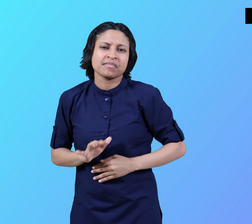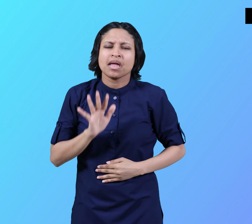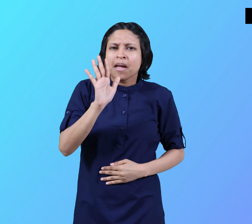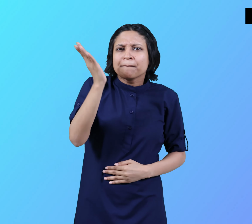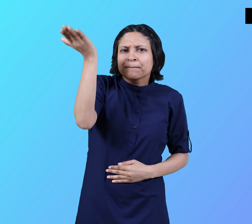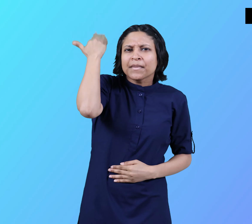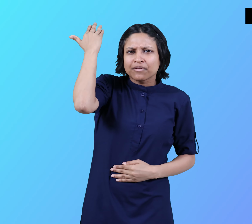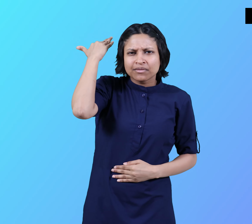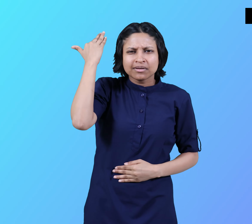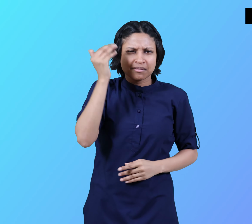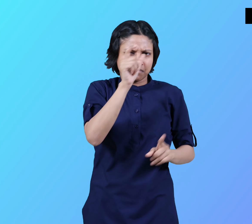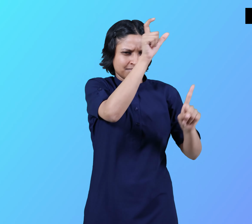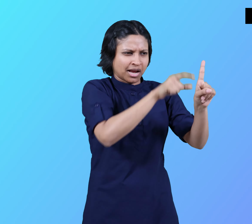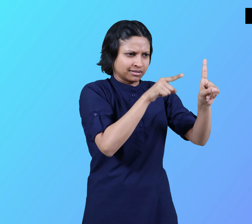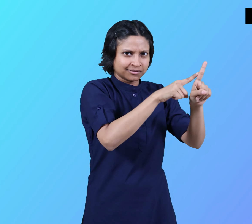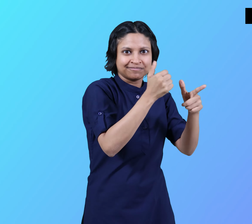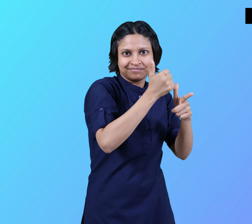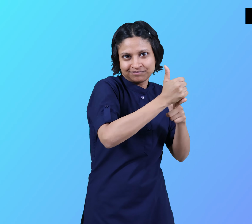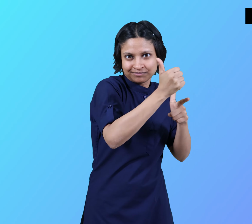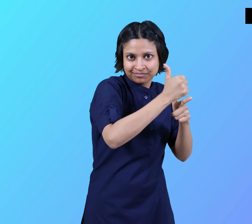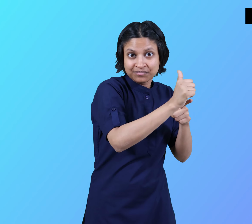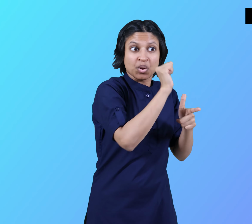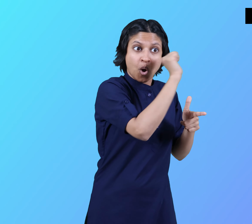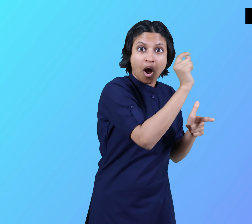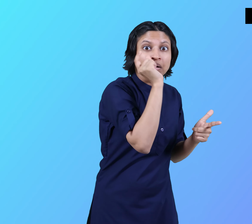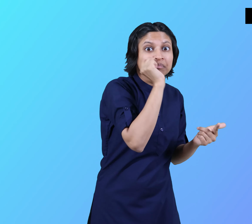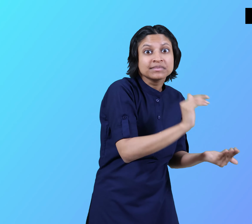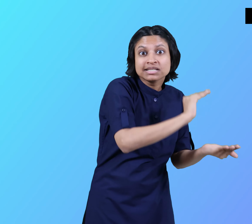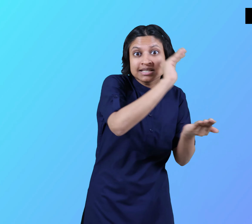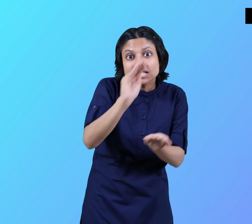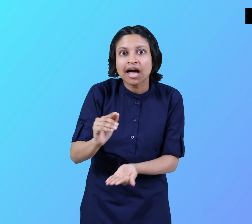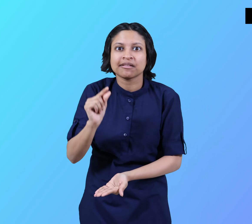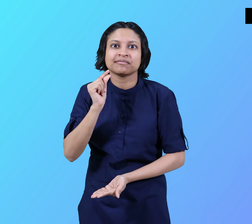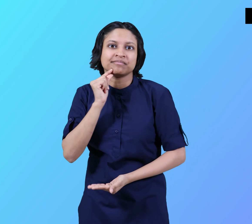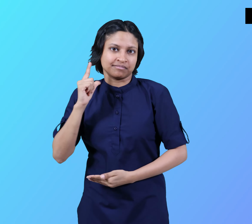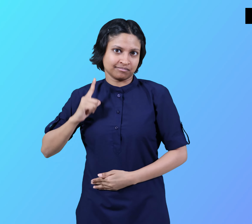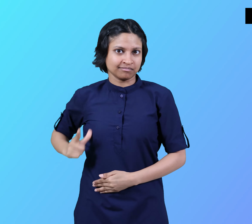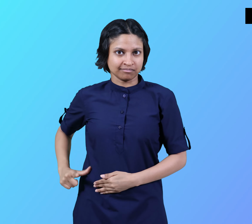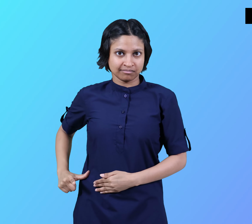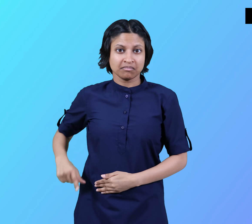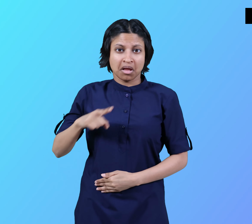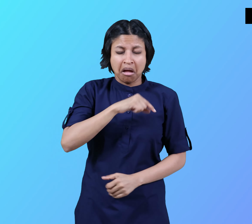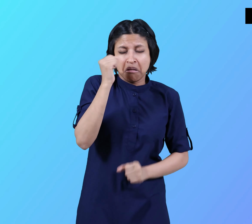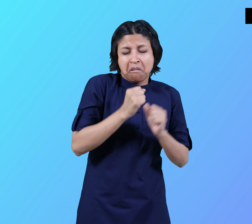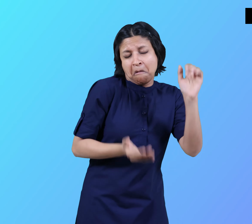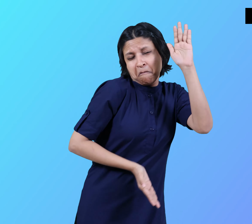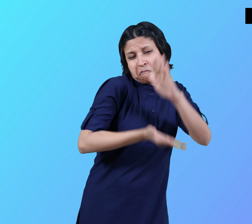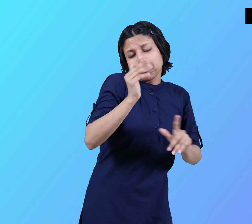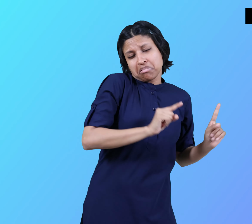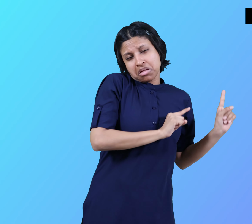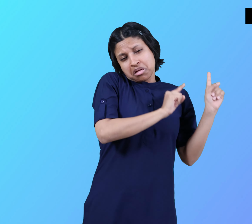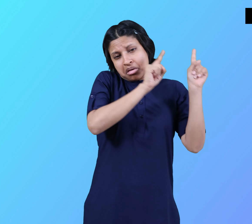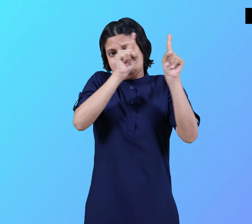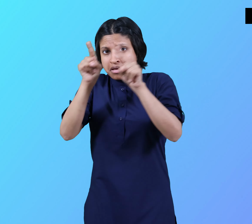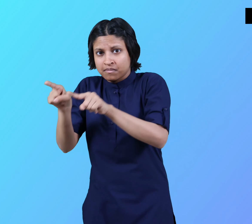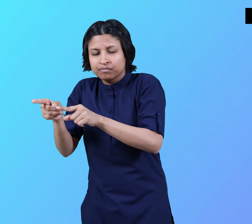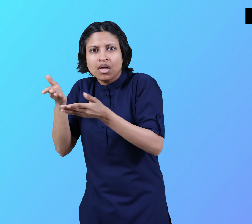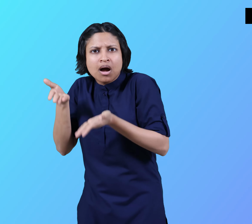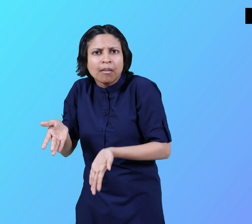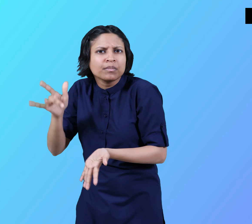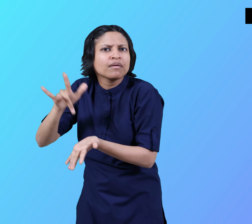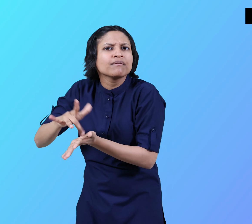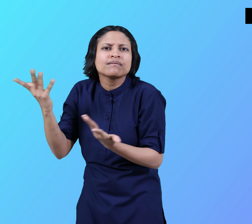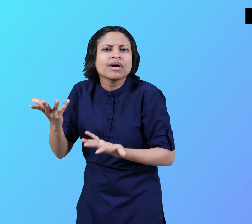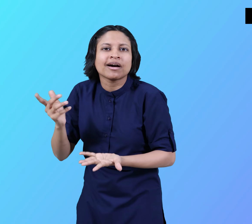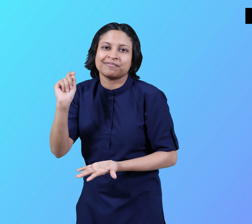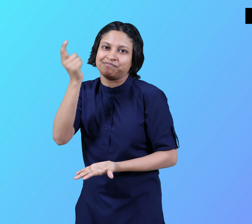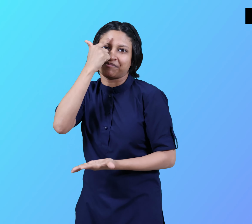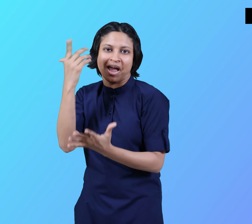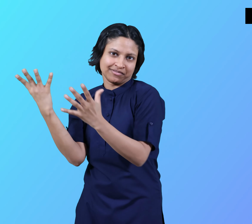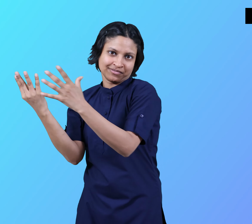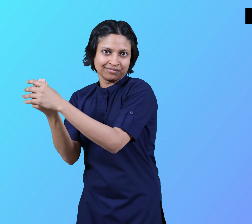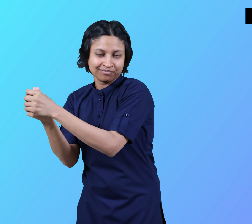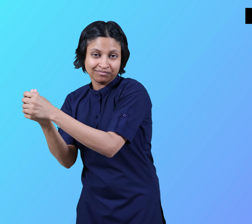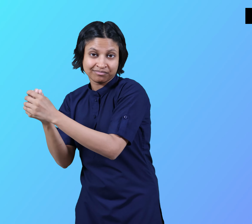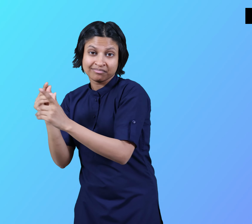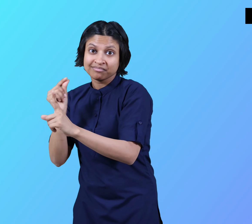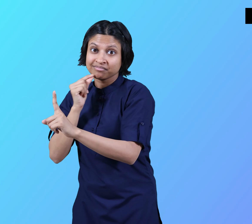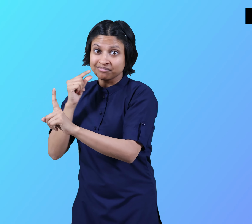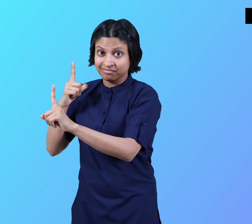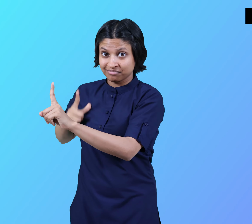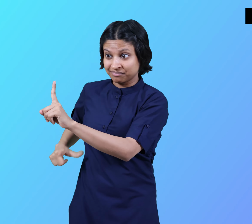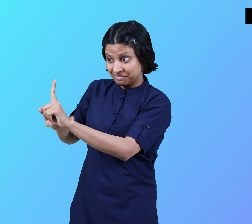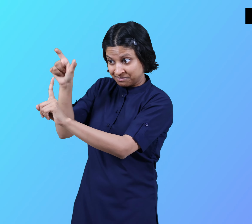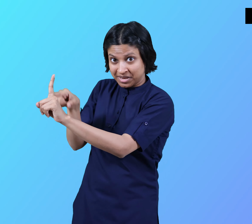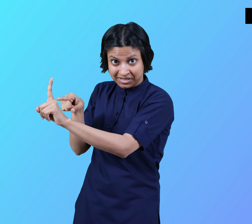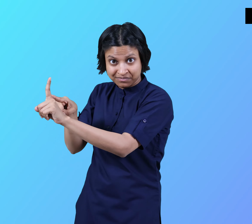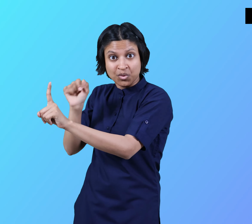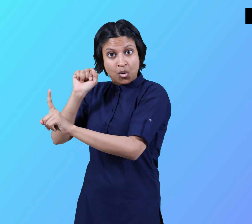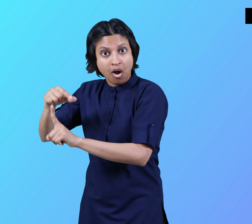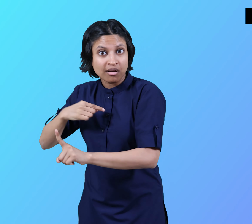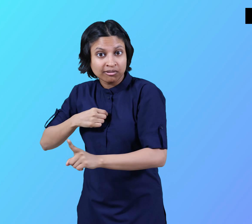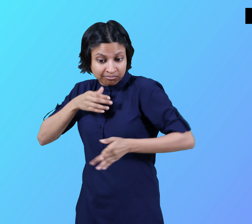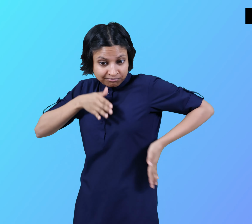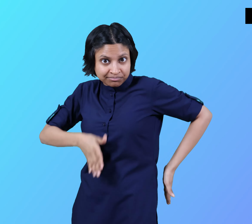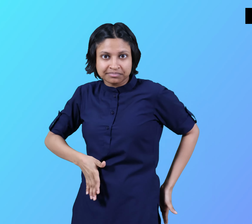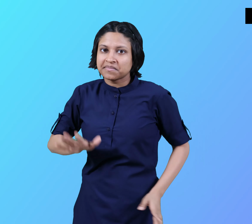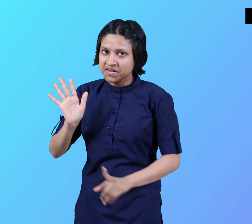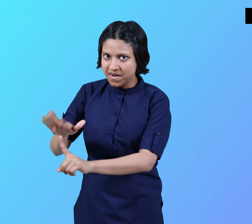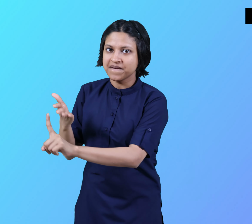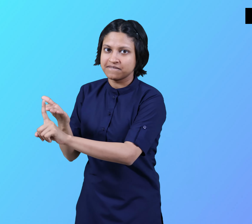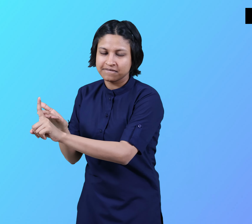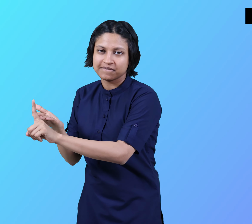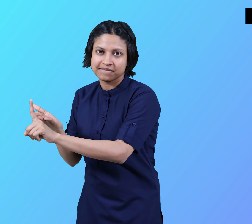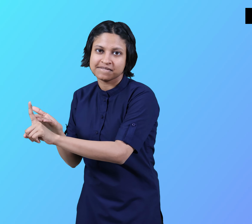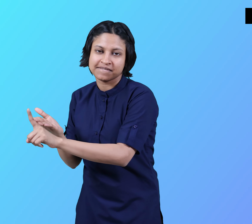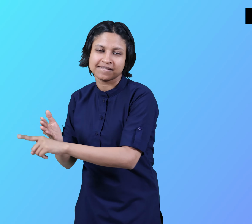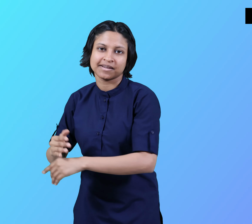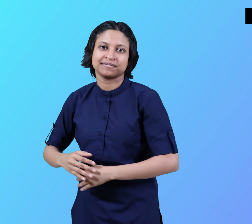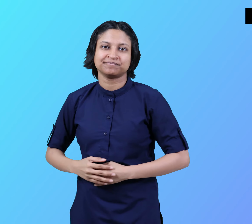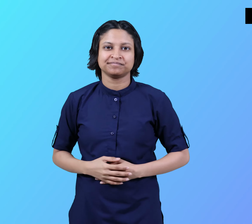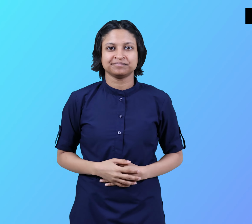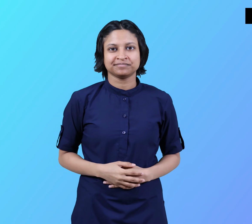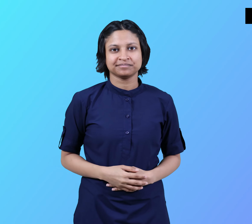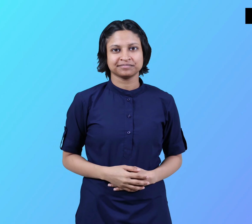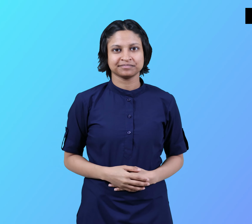Abiathar son of Ahimelech was the man who had run away from Saul and was now in Keilah with David. Abiathar had brought an ephod with him.